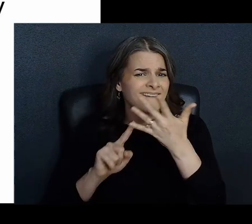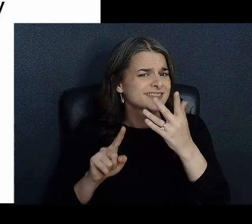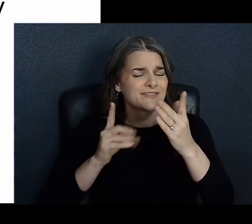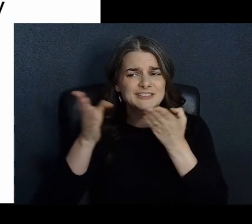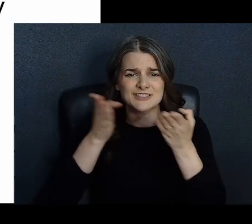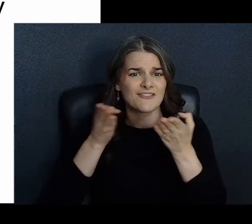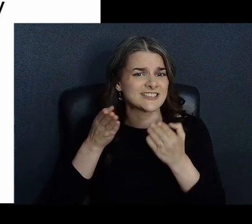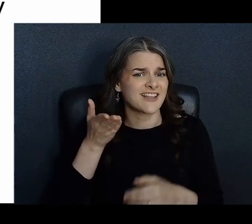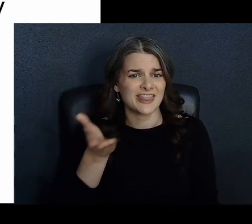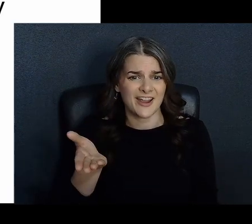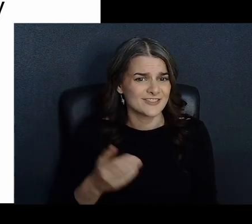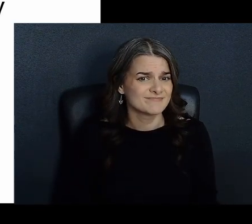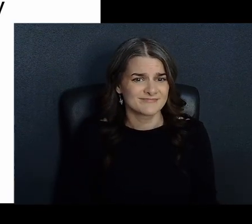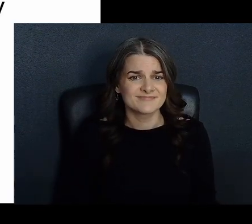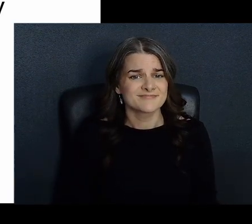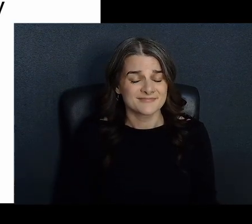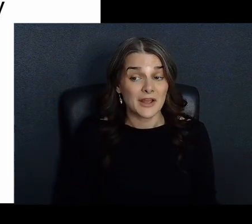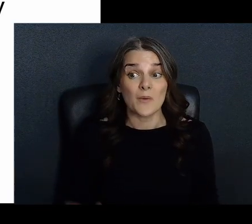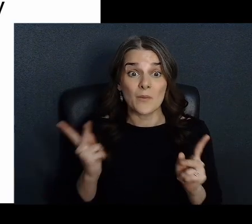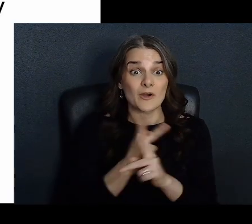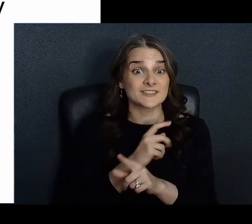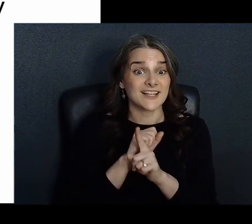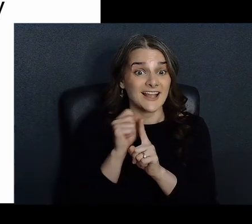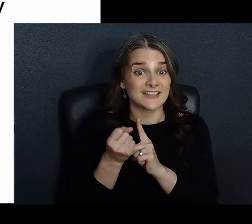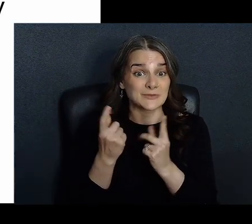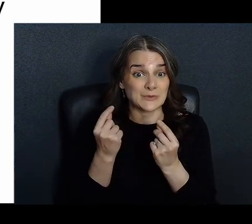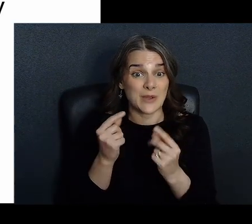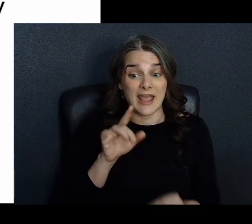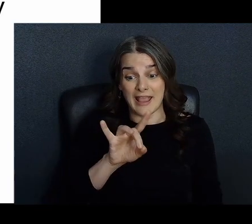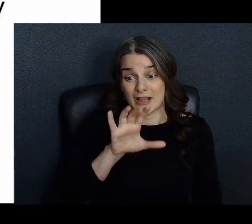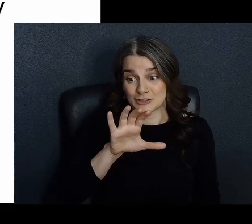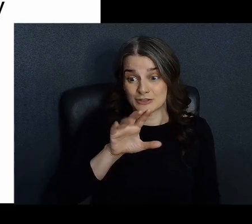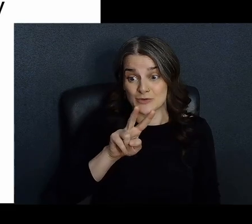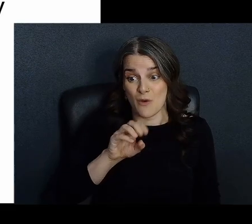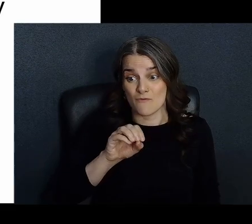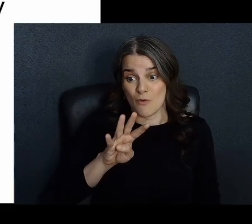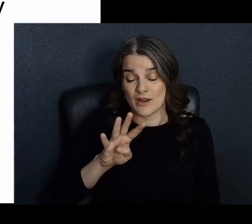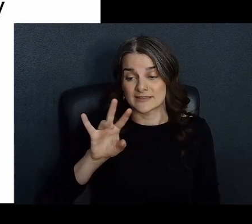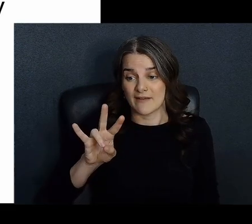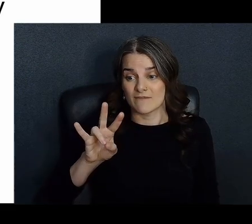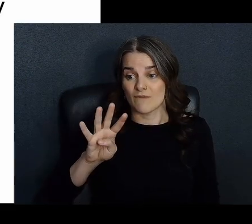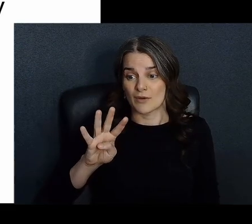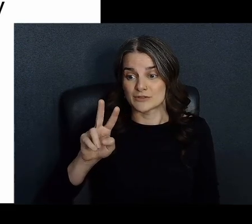And worst case scenario, you can always call 800-204-7428, because I answer the calls Monday through Friday